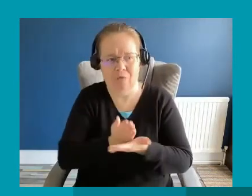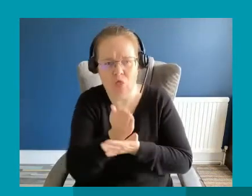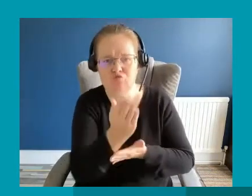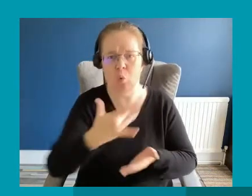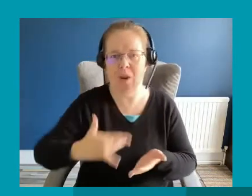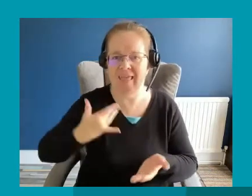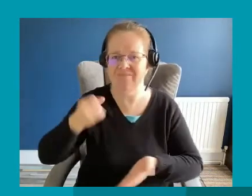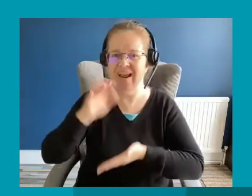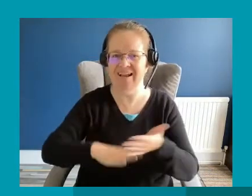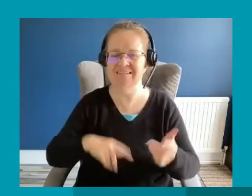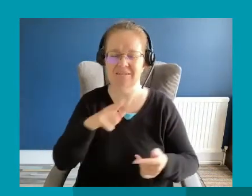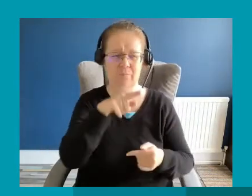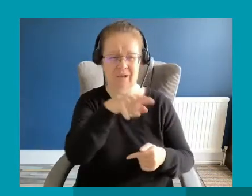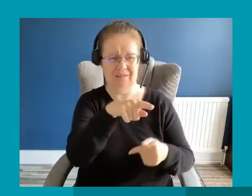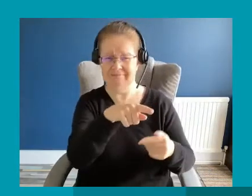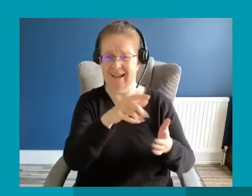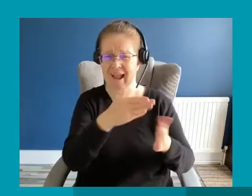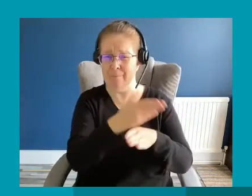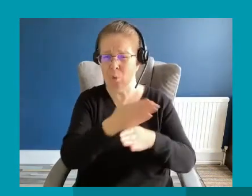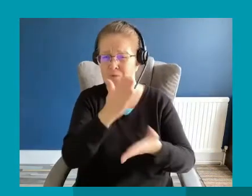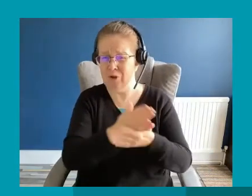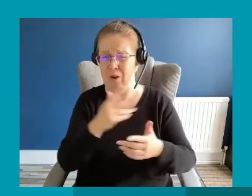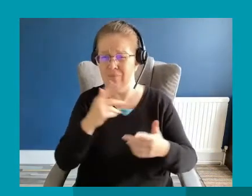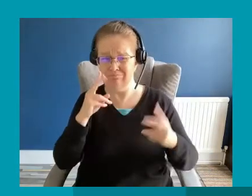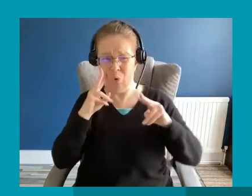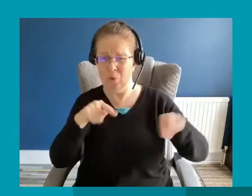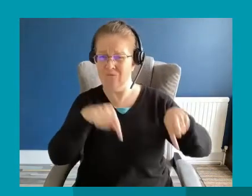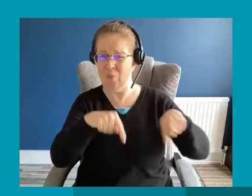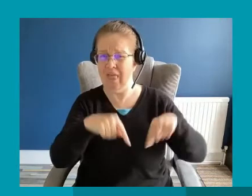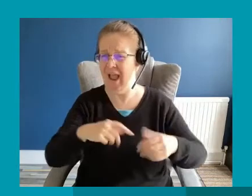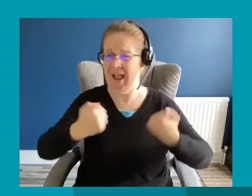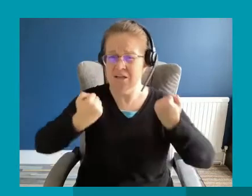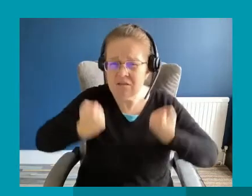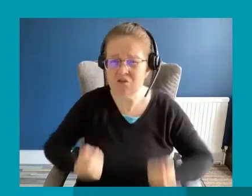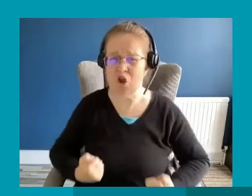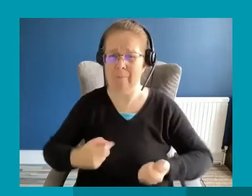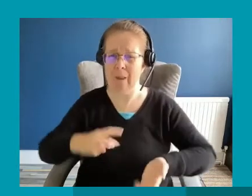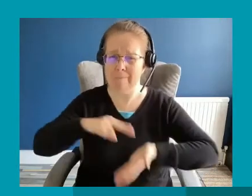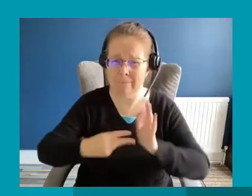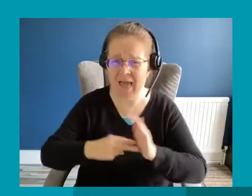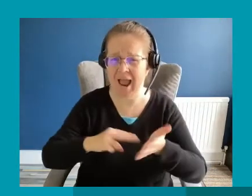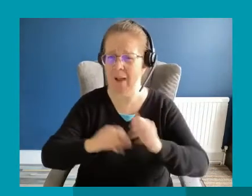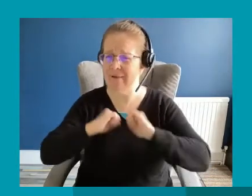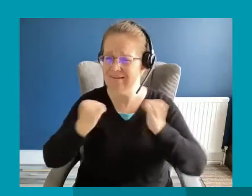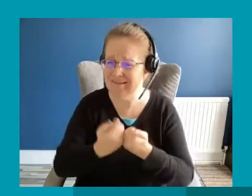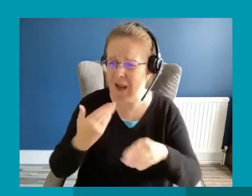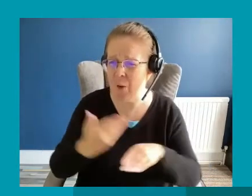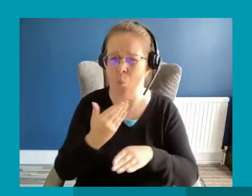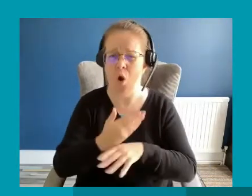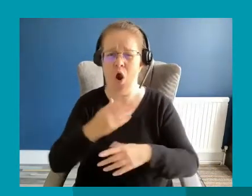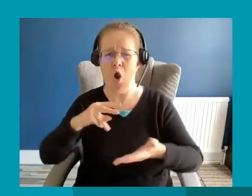disability has lived experience that employers are really looking for. You know determination, planning, organization, team working.